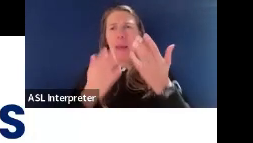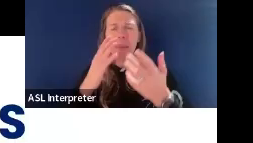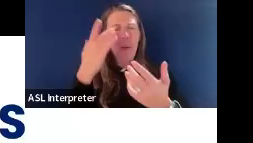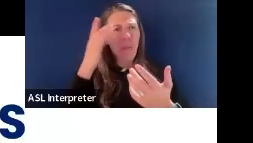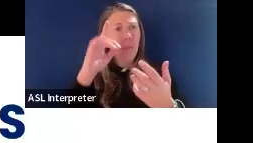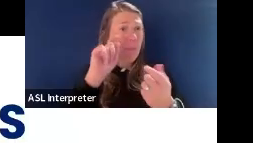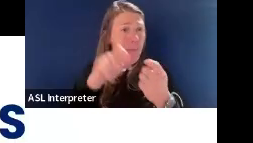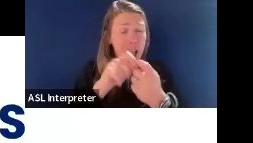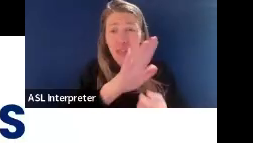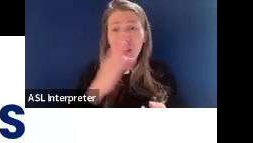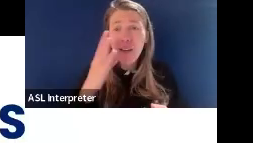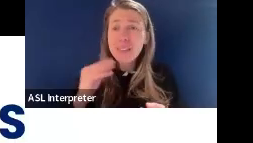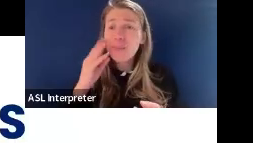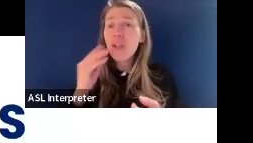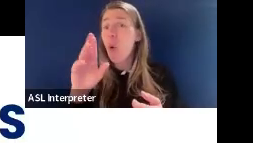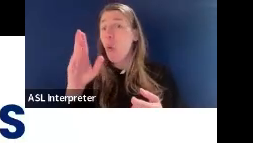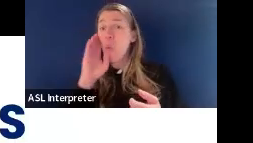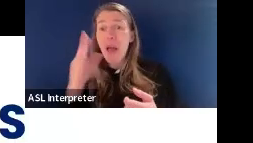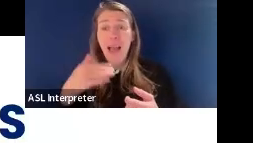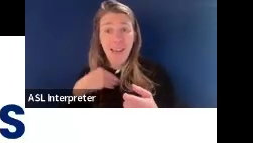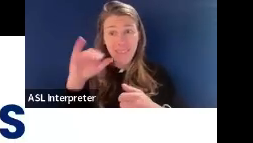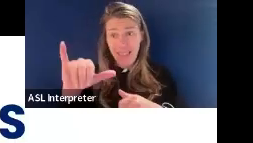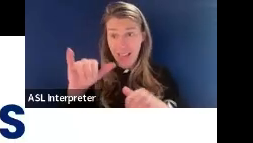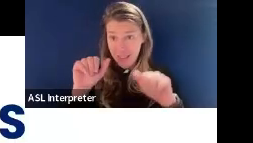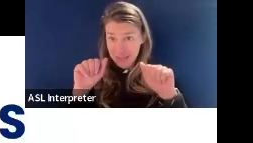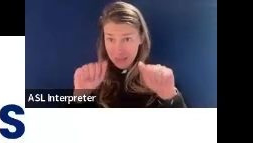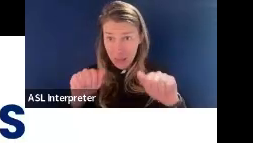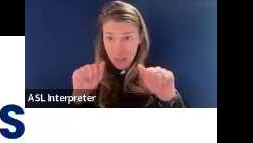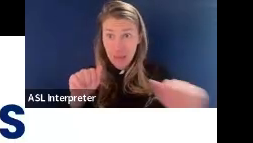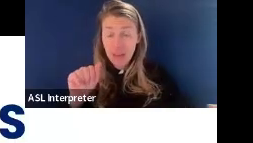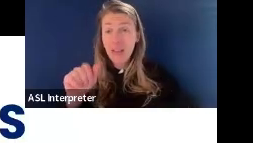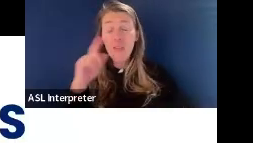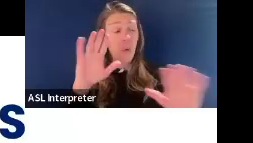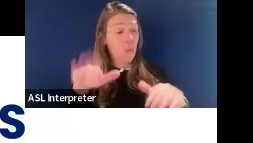will there be the ability for providers to say like I don't serve that